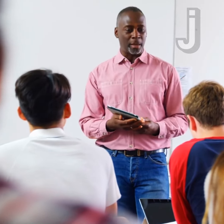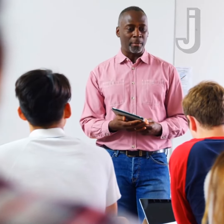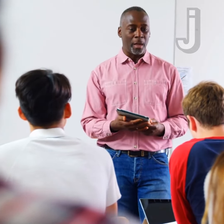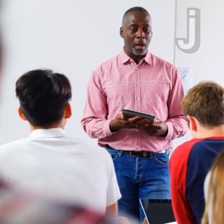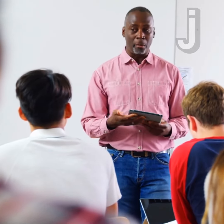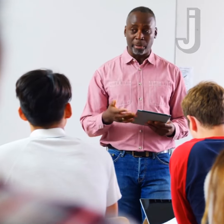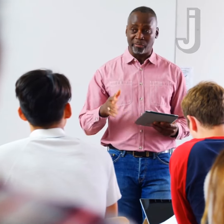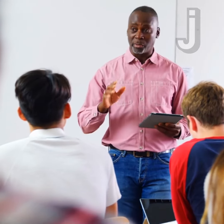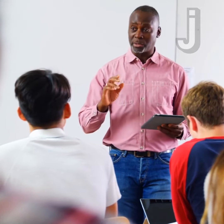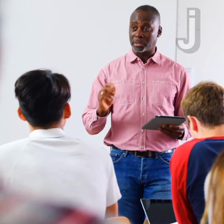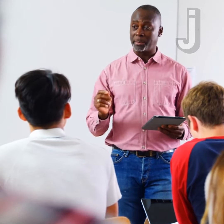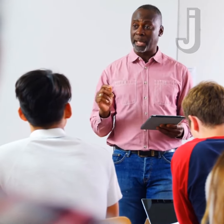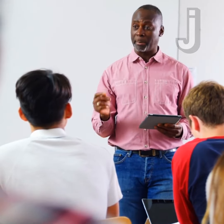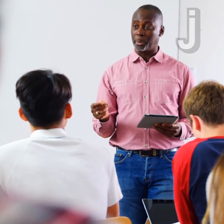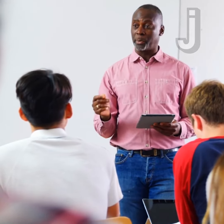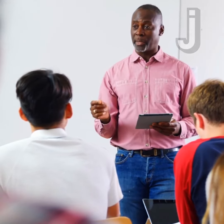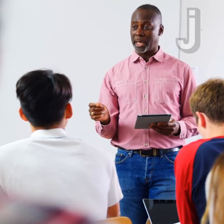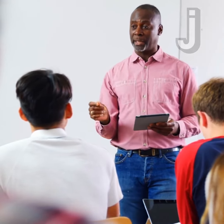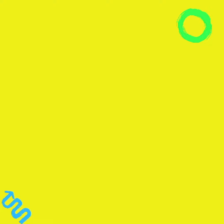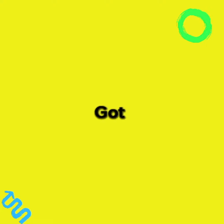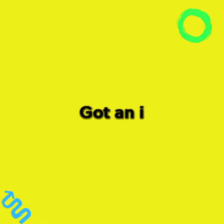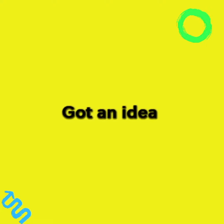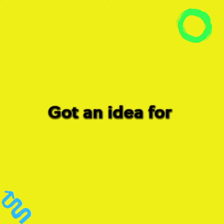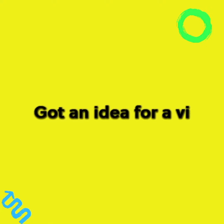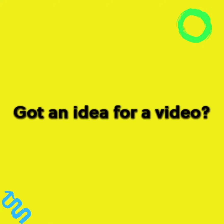AND CONSIDER FINDING A DEAF TEACHER TO TEACH YOU . AND THAT’S THE JUICE.